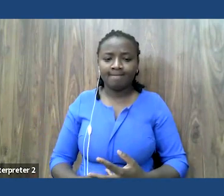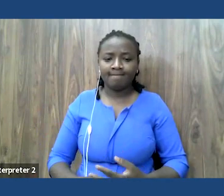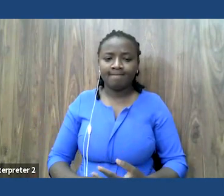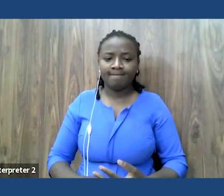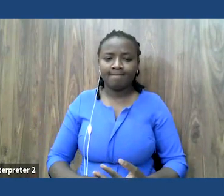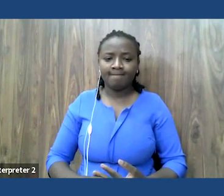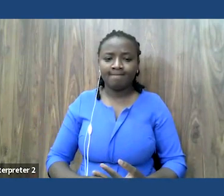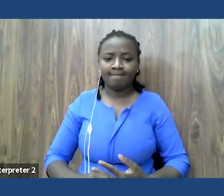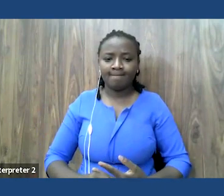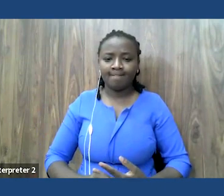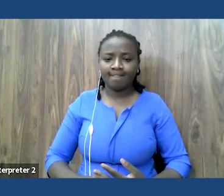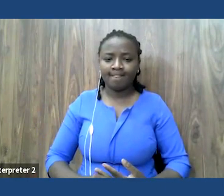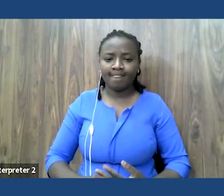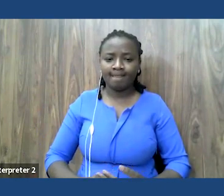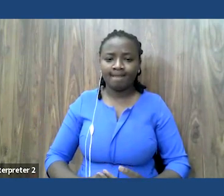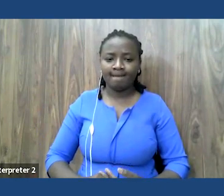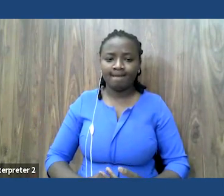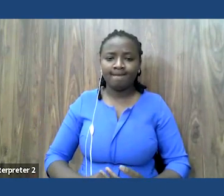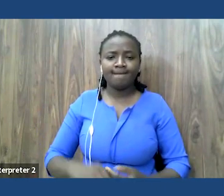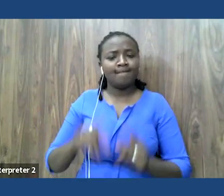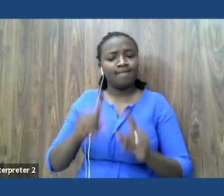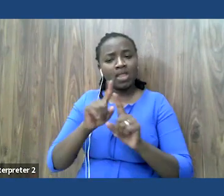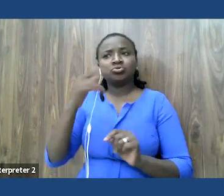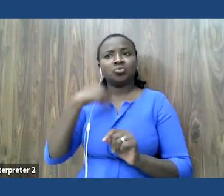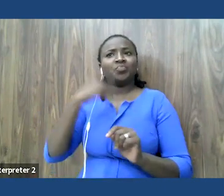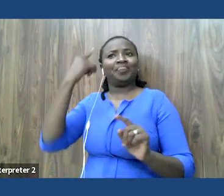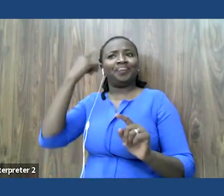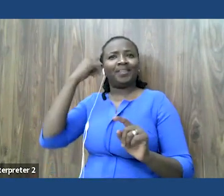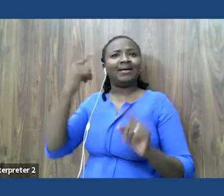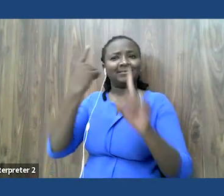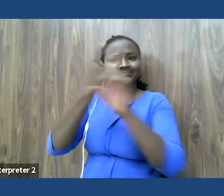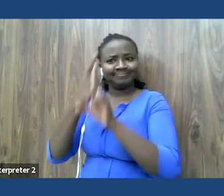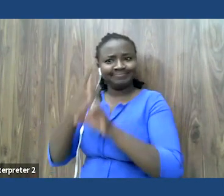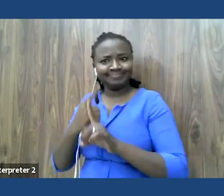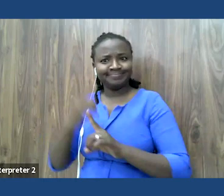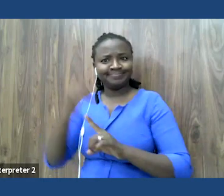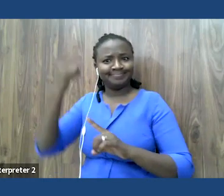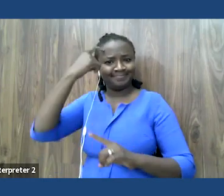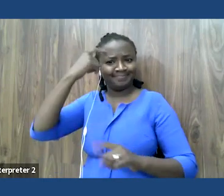of designers and developers and creators and innovators of this digital world that we all